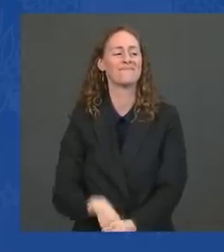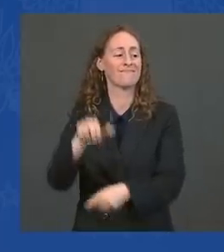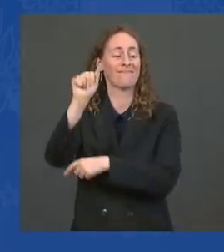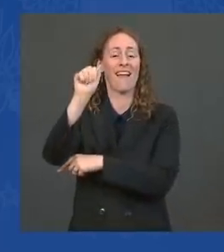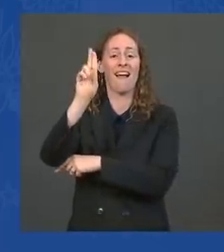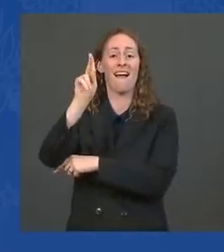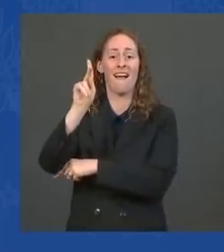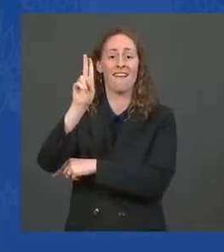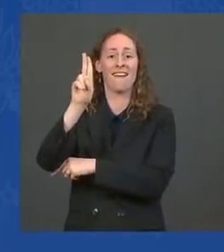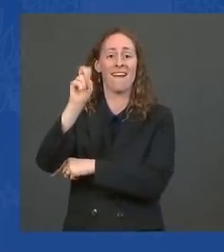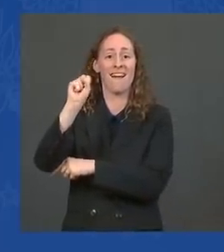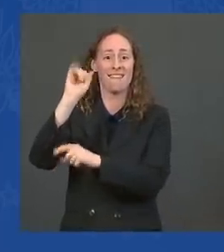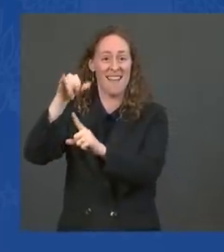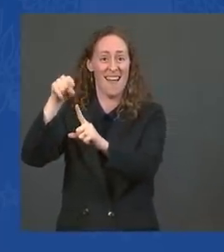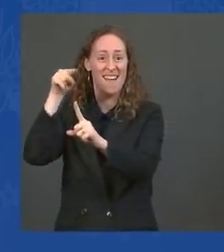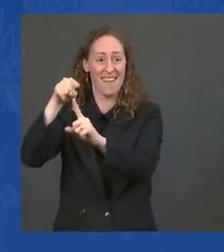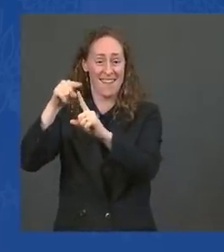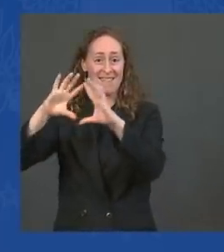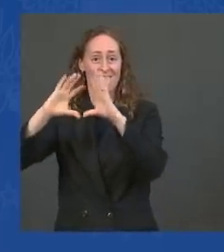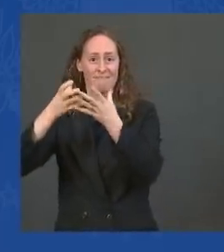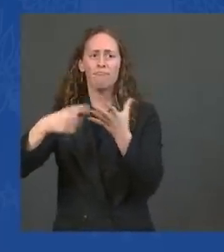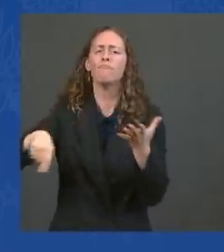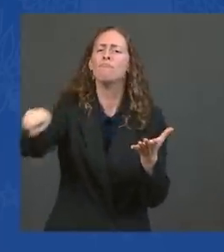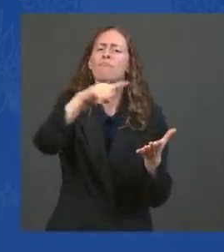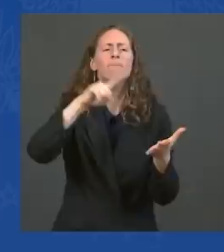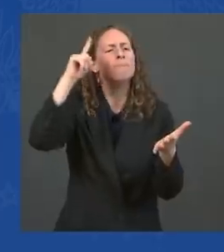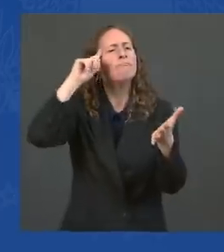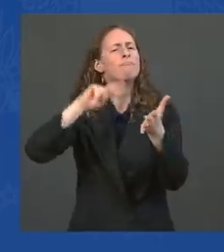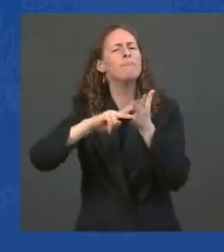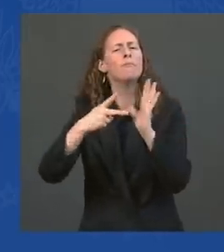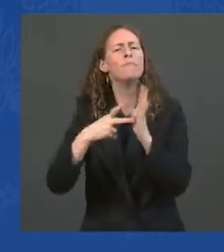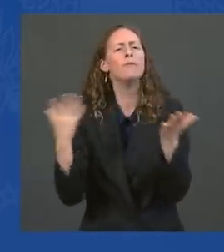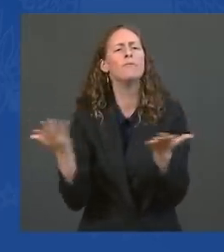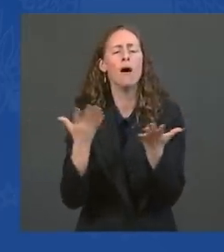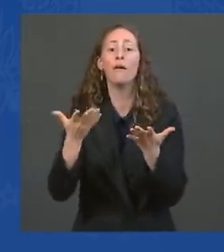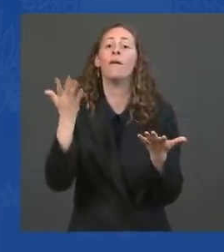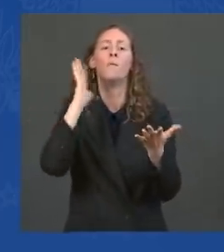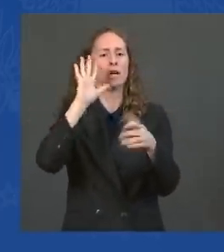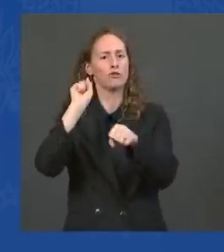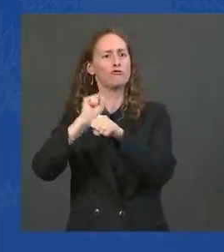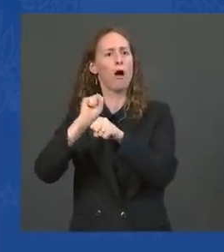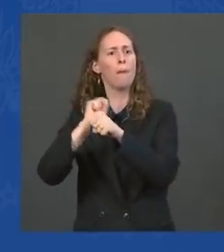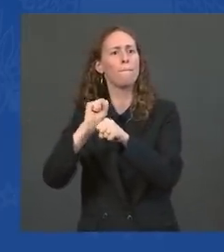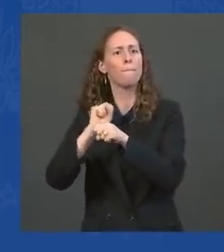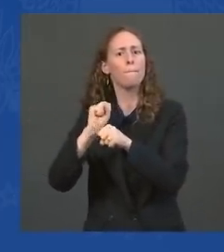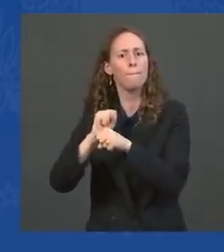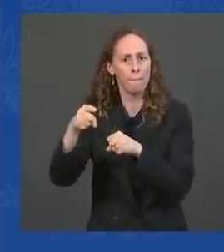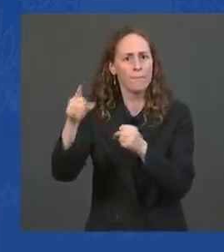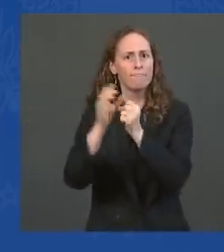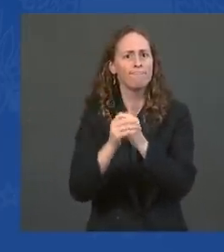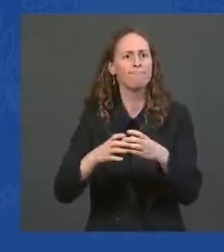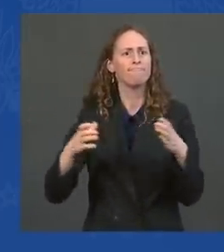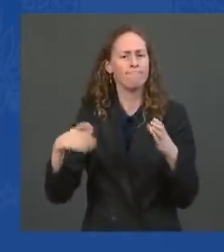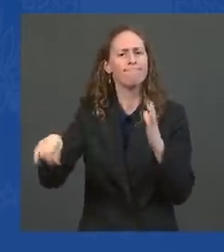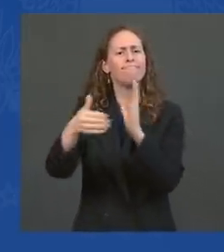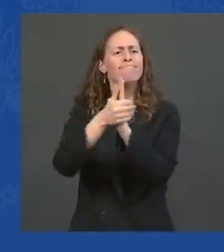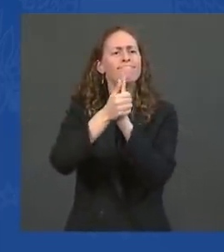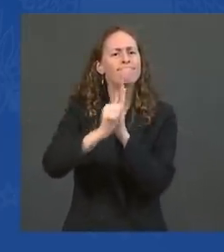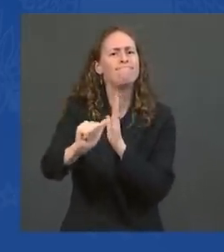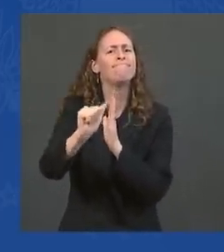across the United Kingdom, including in Scotland, the north of England, and the Midlands, taking forward this government's driving purpose